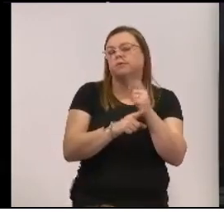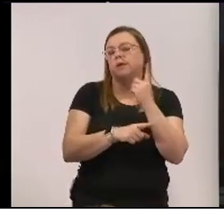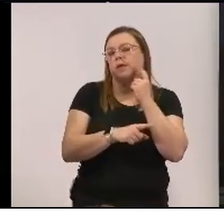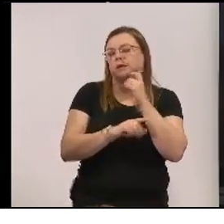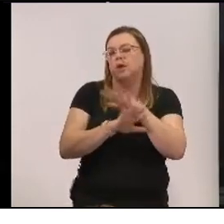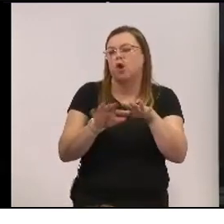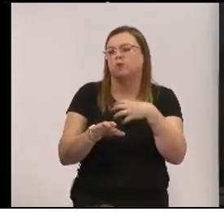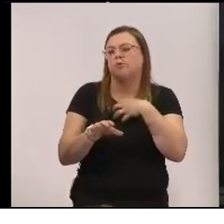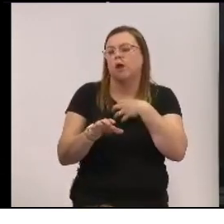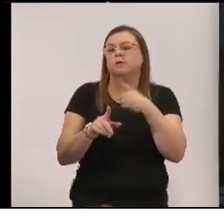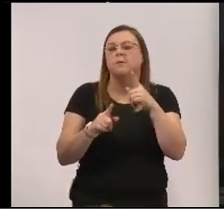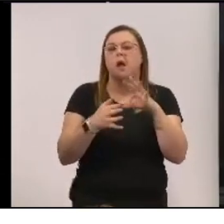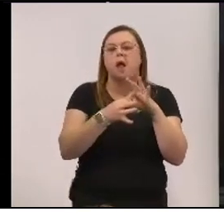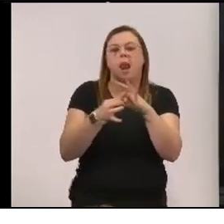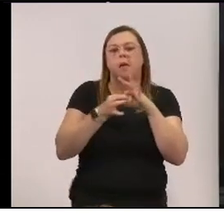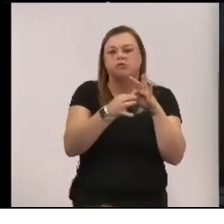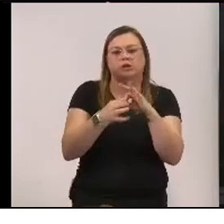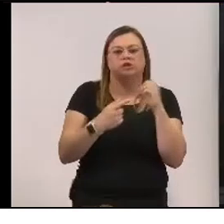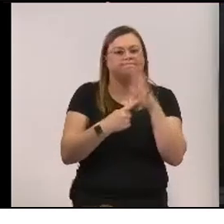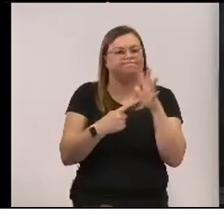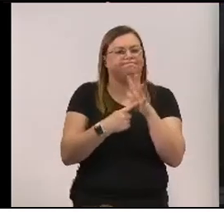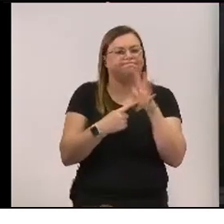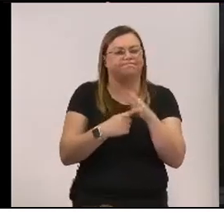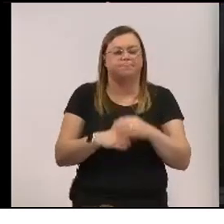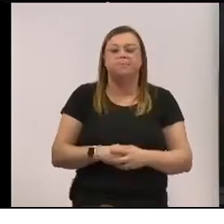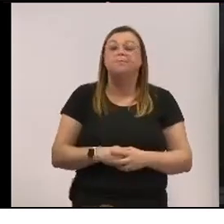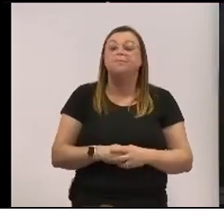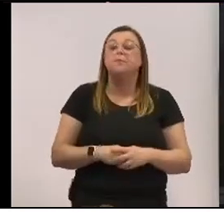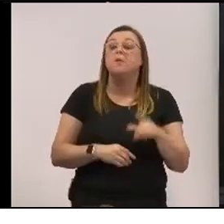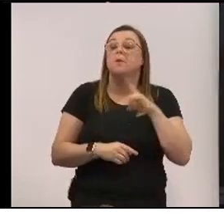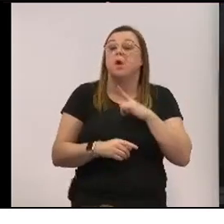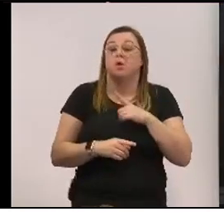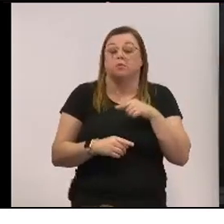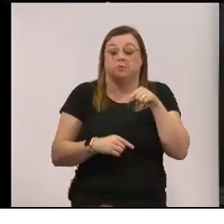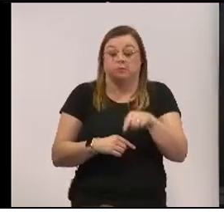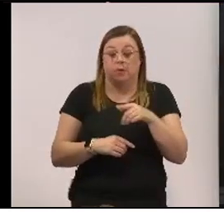us here, but the whole collaboration bit. So because of this, we've now gotten introduced